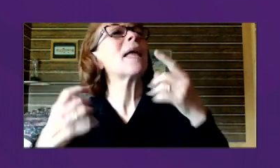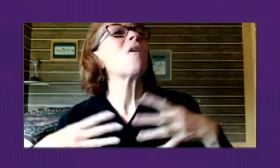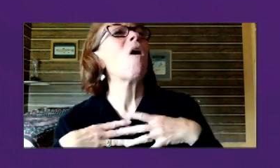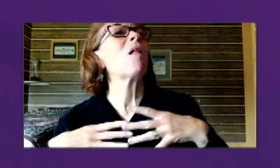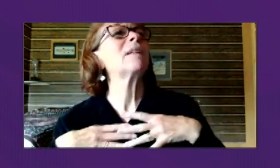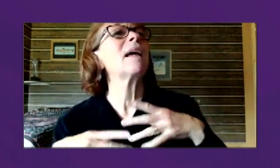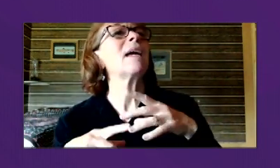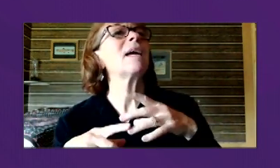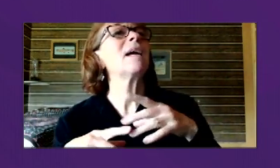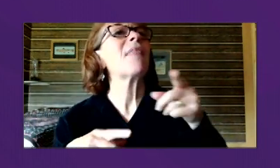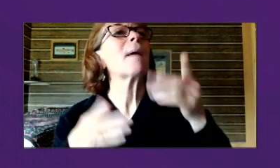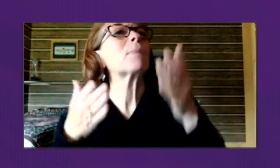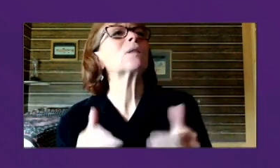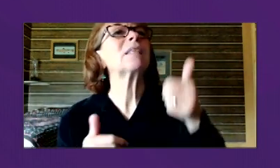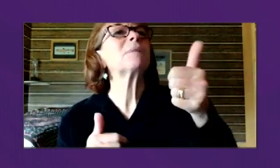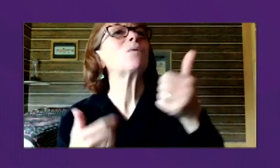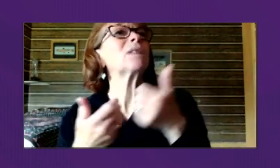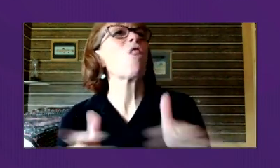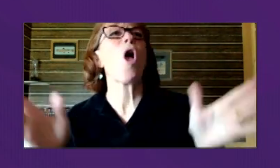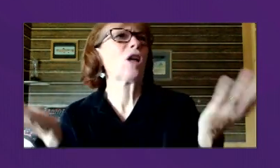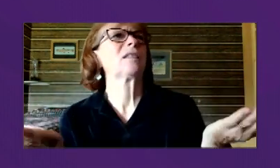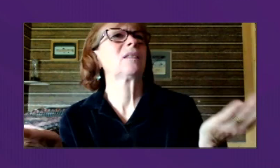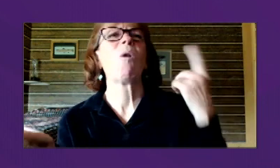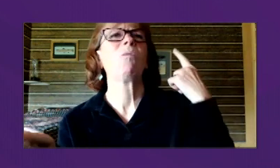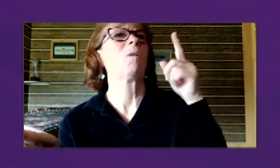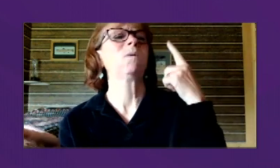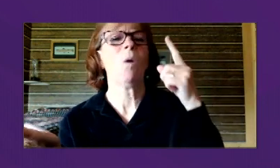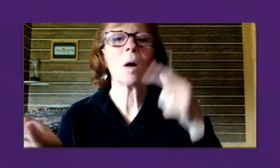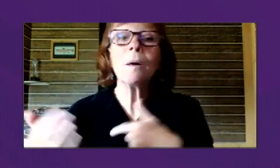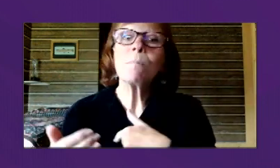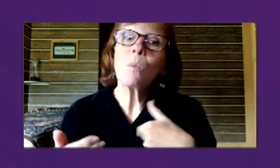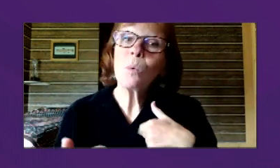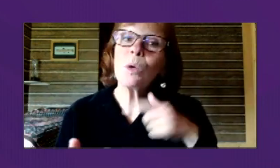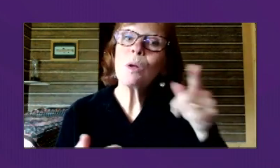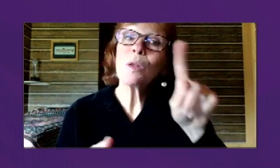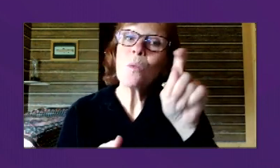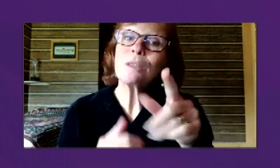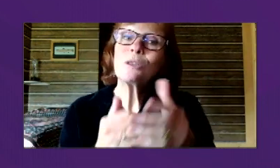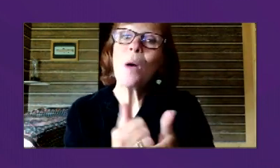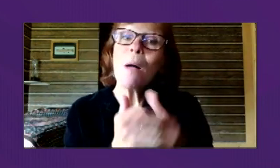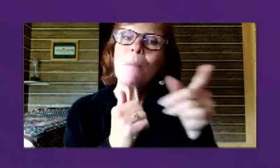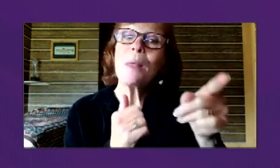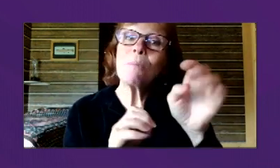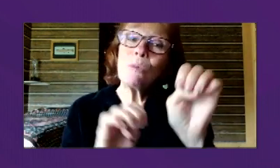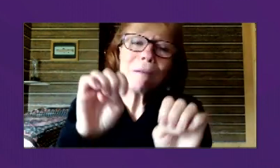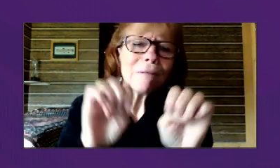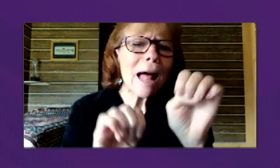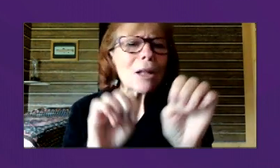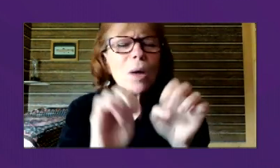Last, we use the questions as an evaluation tool for the museum educators to make sure that